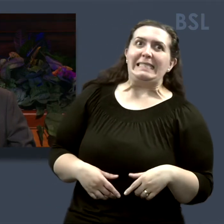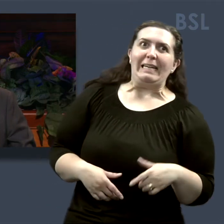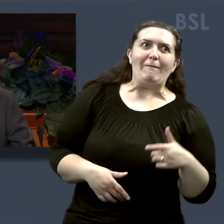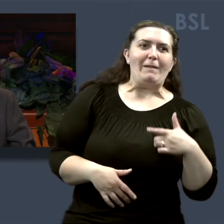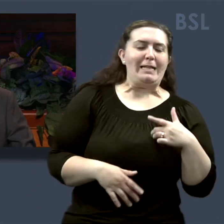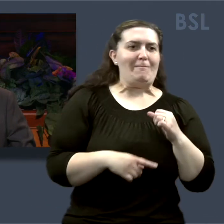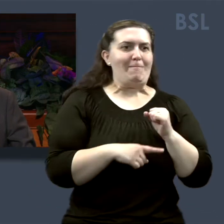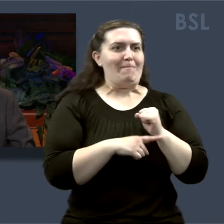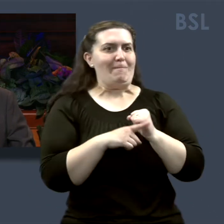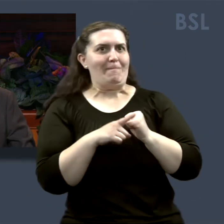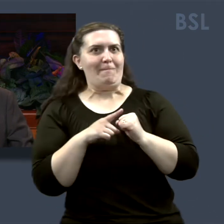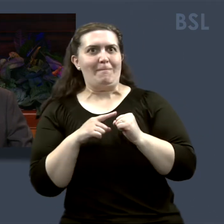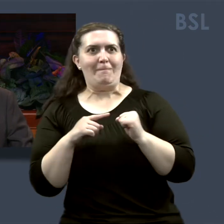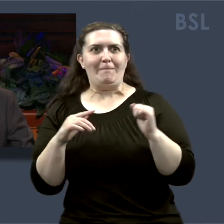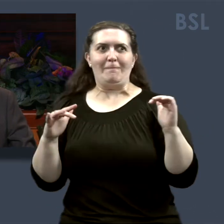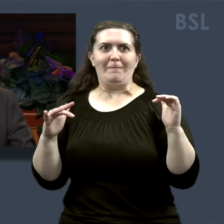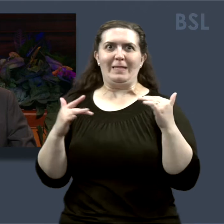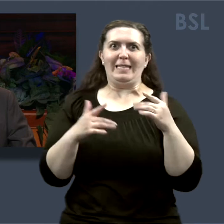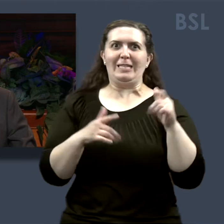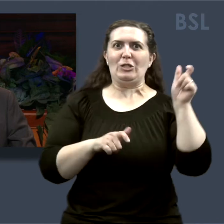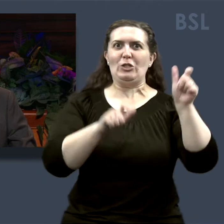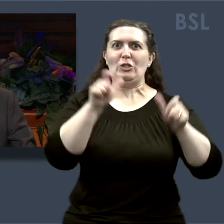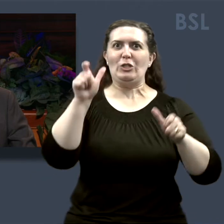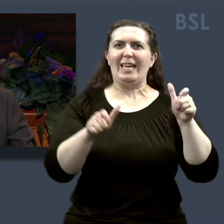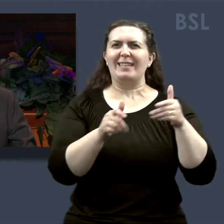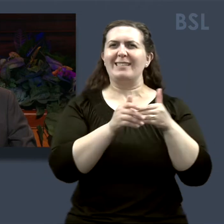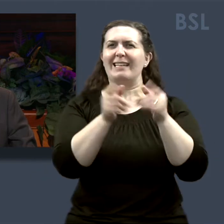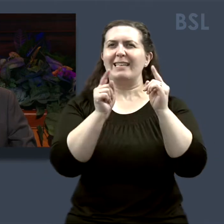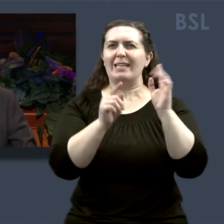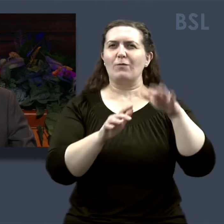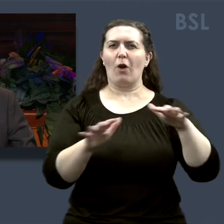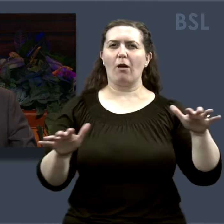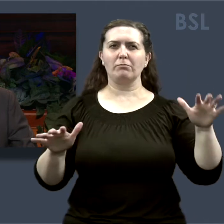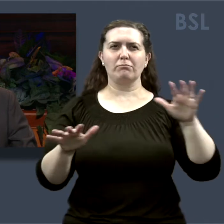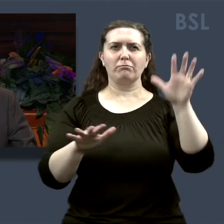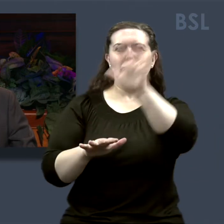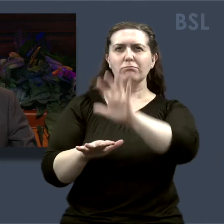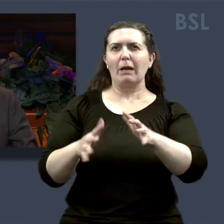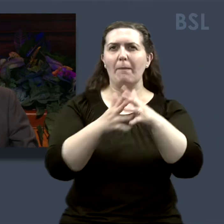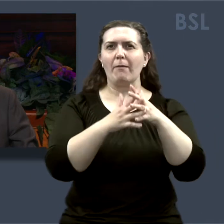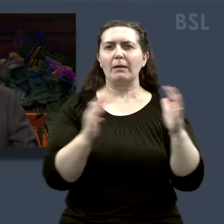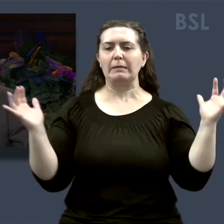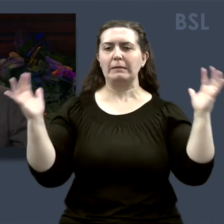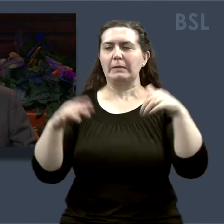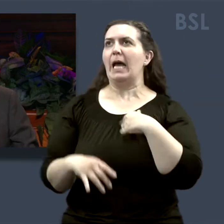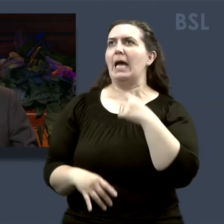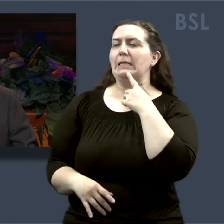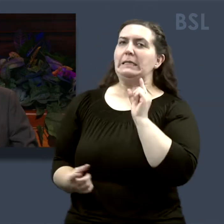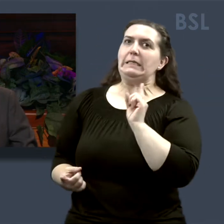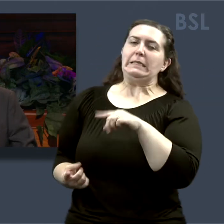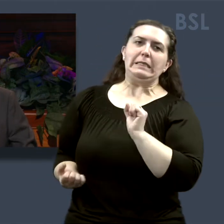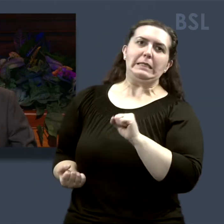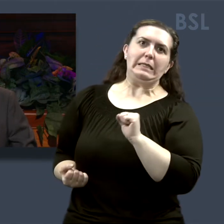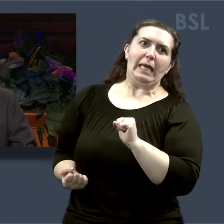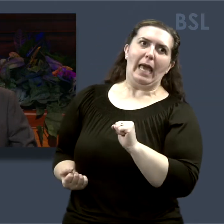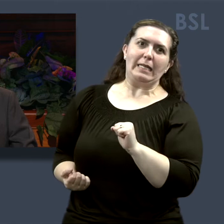“I felt out of place with all these student leaders from all over the country. ‘Yes,’ I hesitantly admitted.